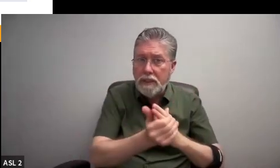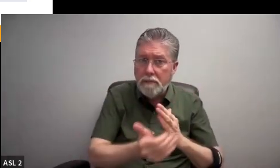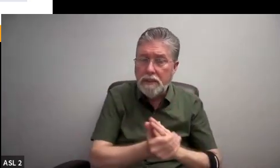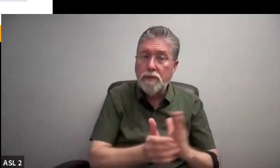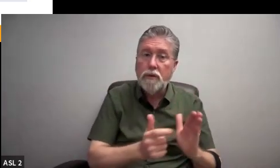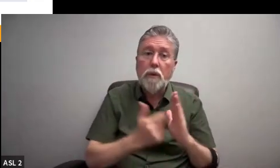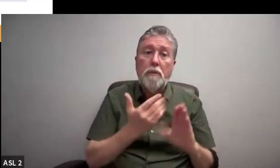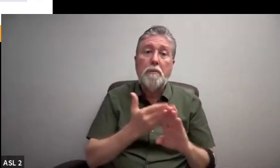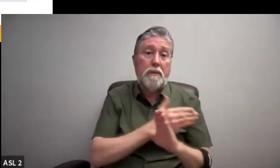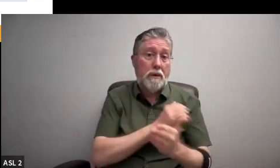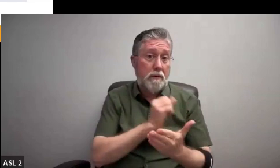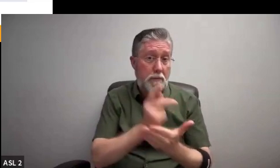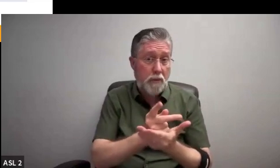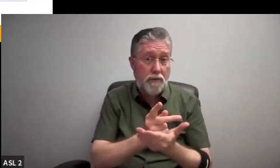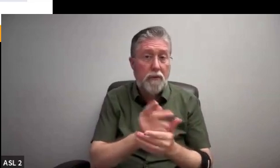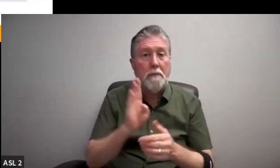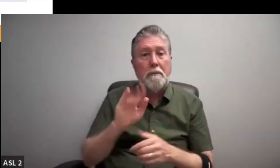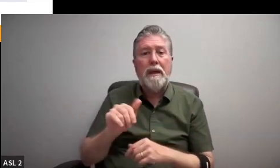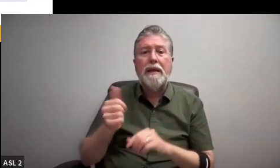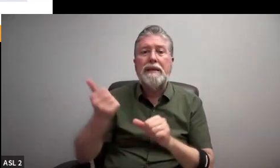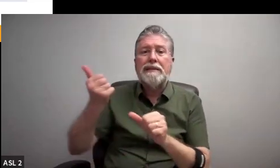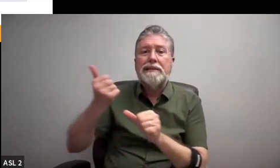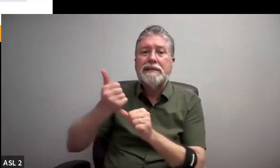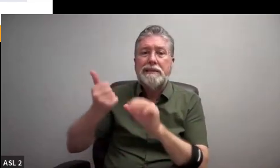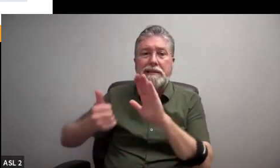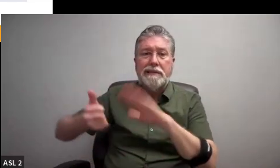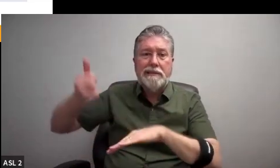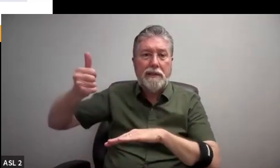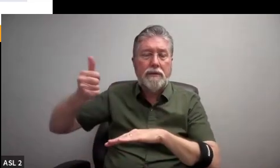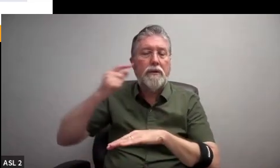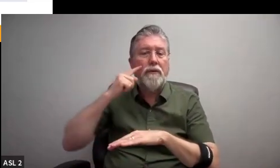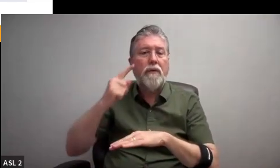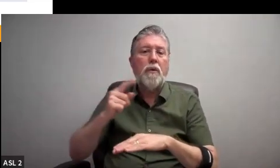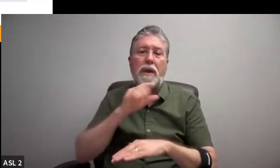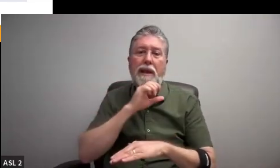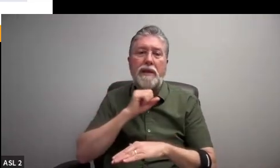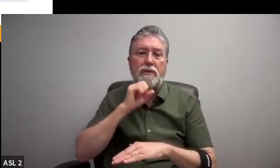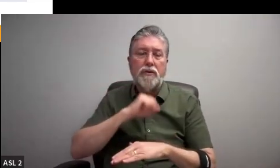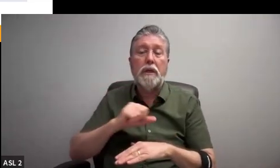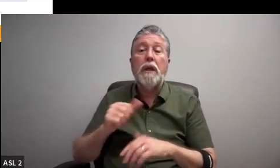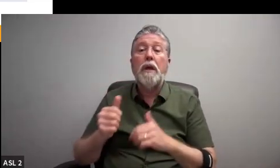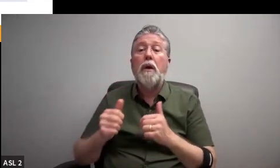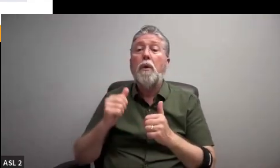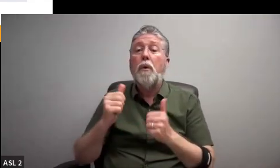approval by the Assistant Secretary for Aging and which only need to be submitted for purposes of